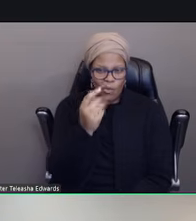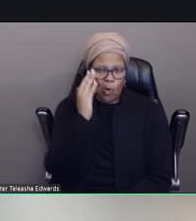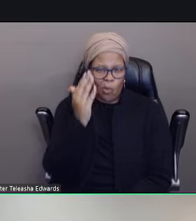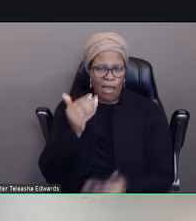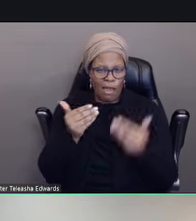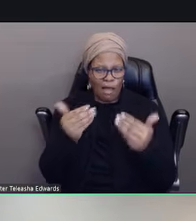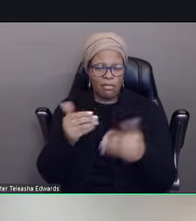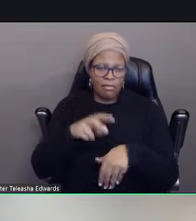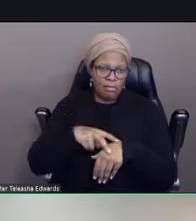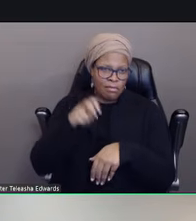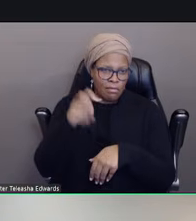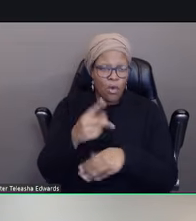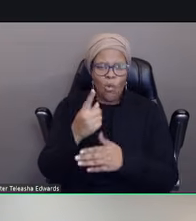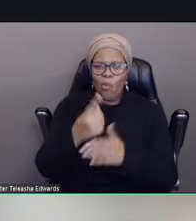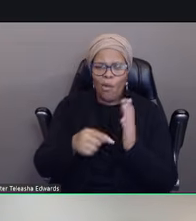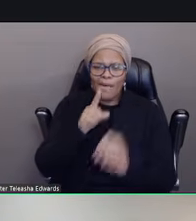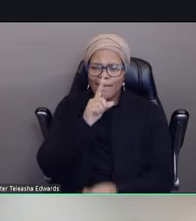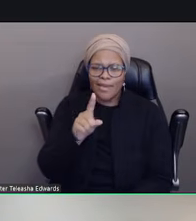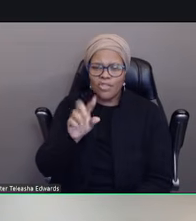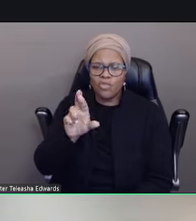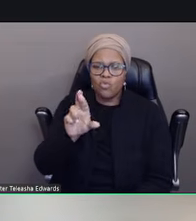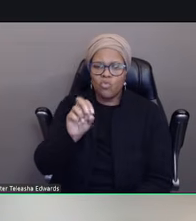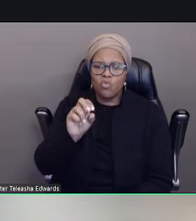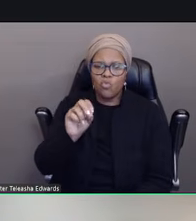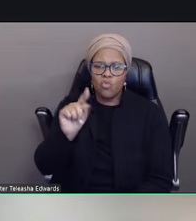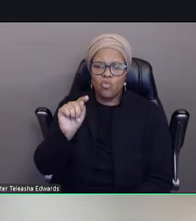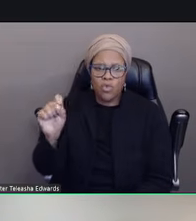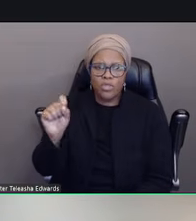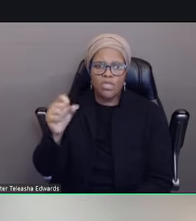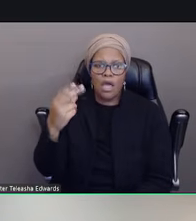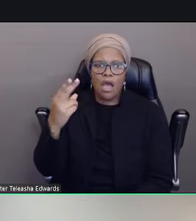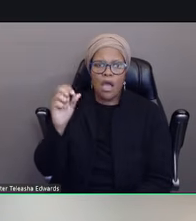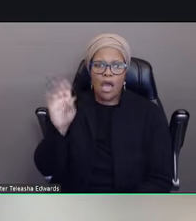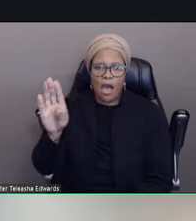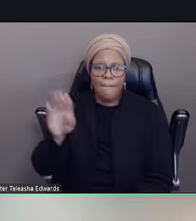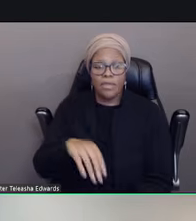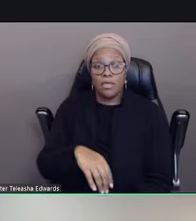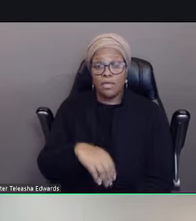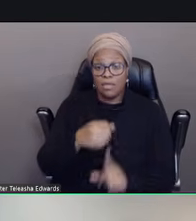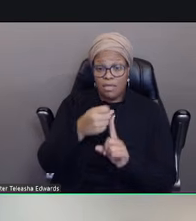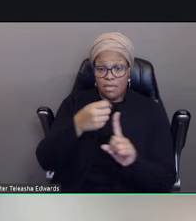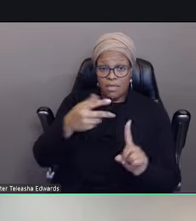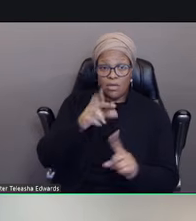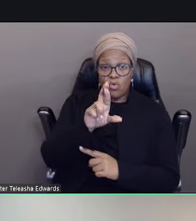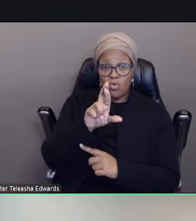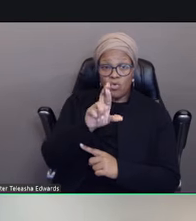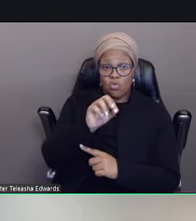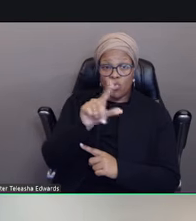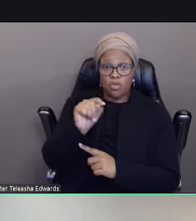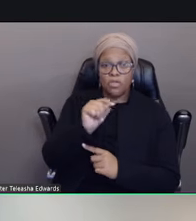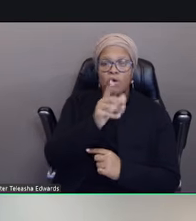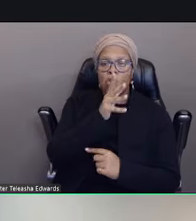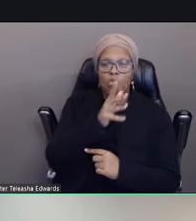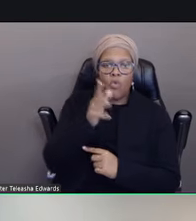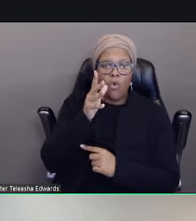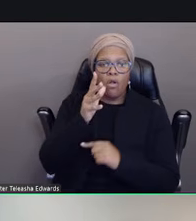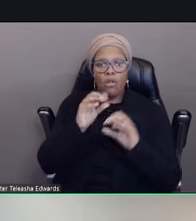the roots hubs. Um, ROOTS stands for rural organizations orchestrating transformation